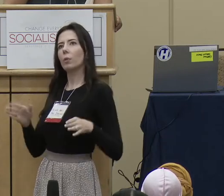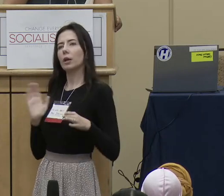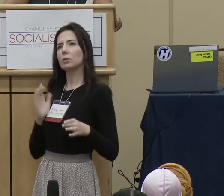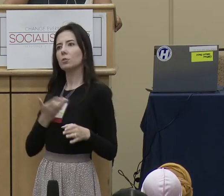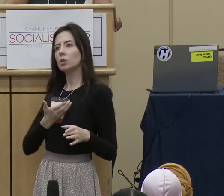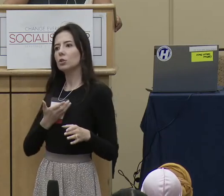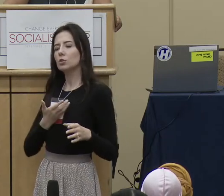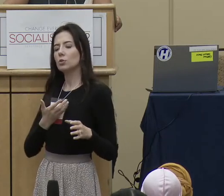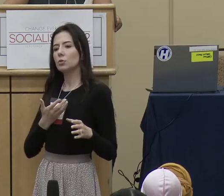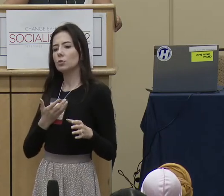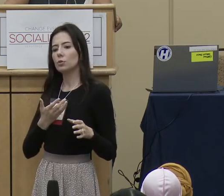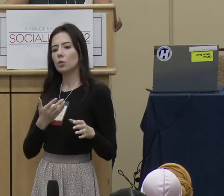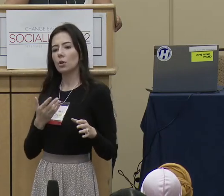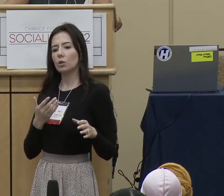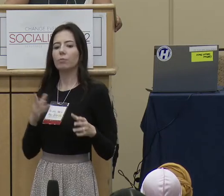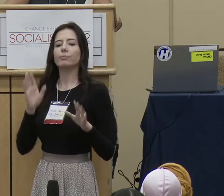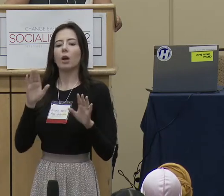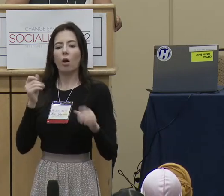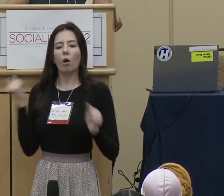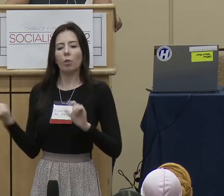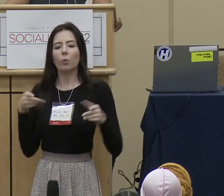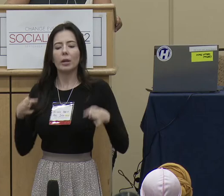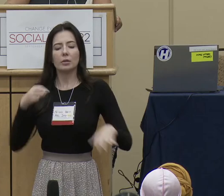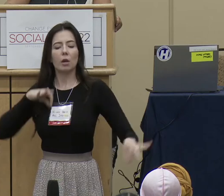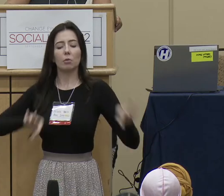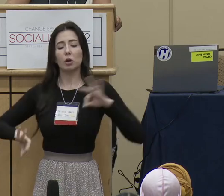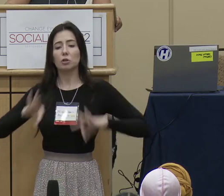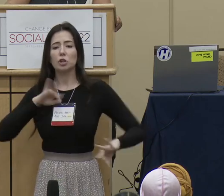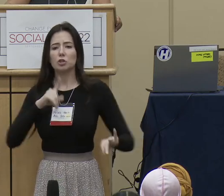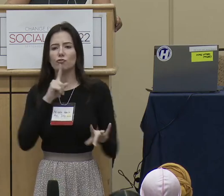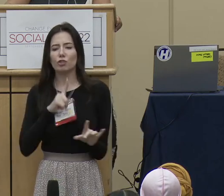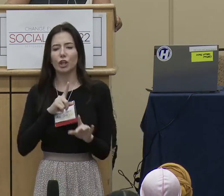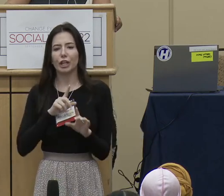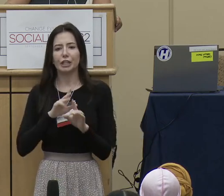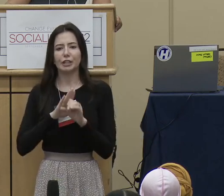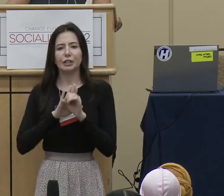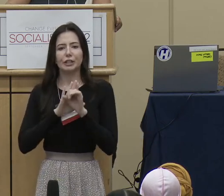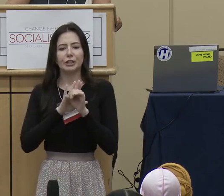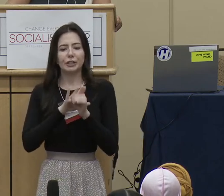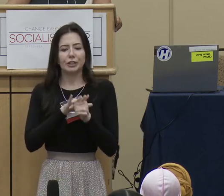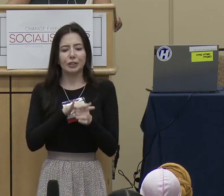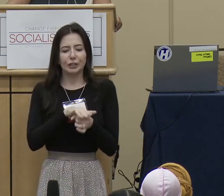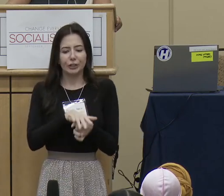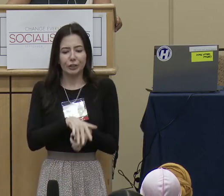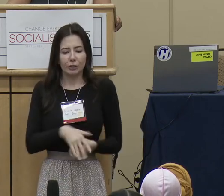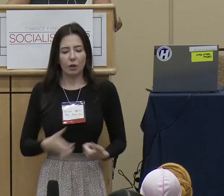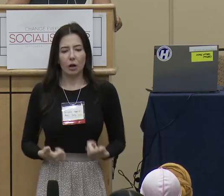I think to myself, you know, with all the ways in which capitalism is encroaching on every aspect of our lives, you